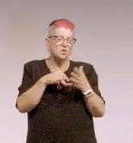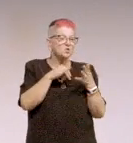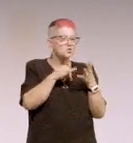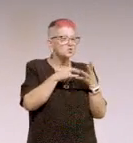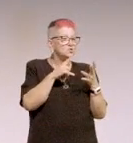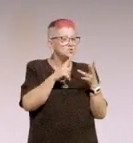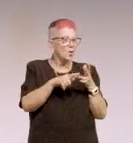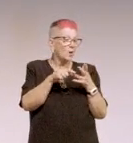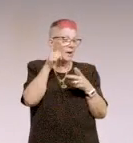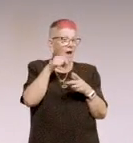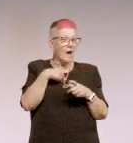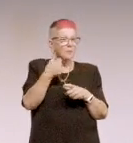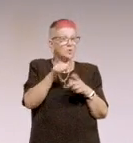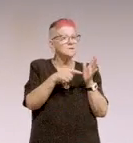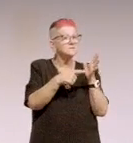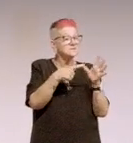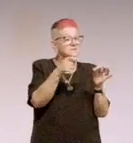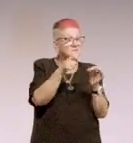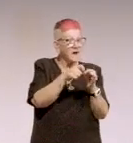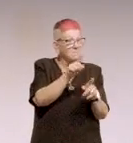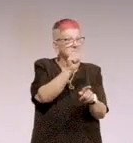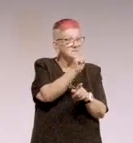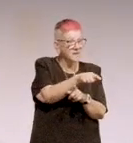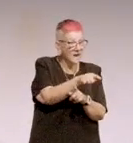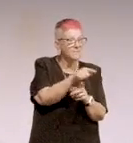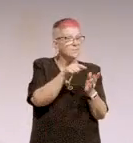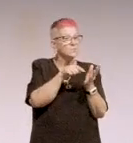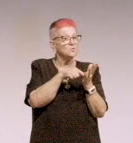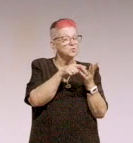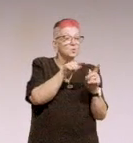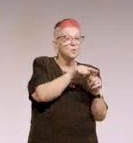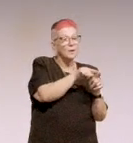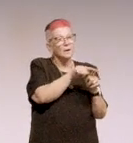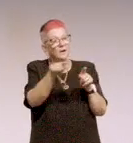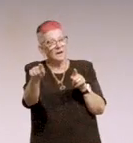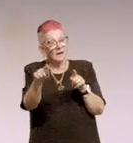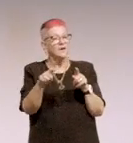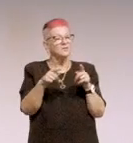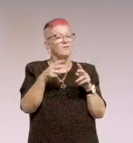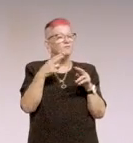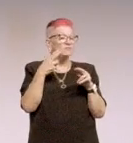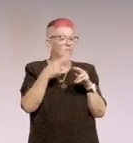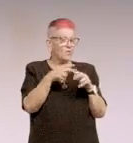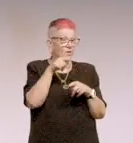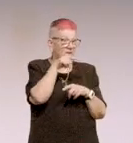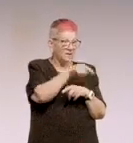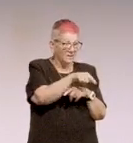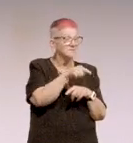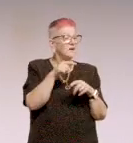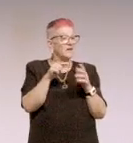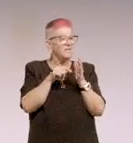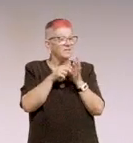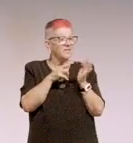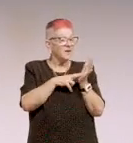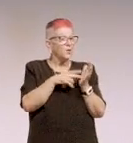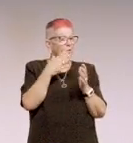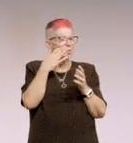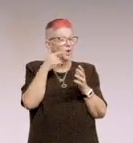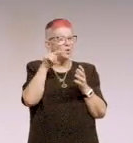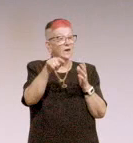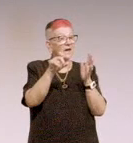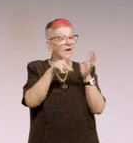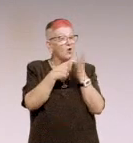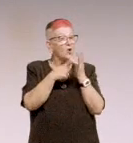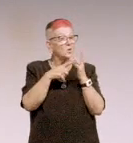Let's say I'm using the tab key, and when you are using the website,